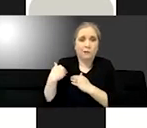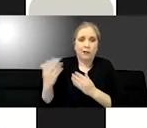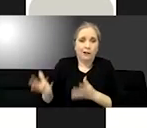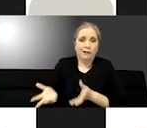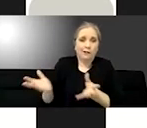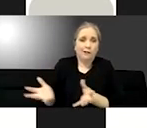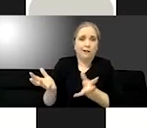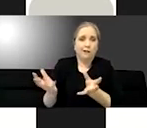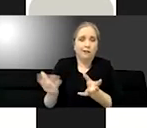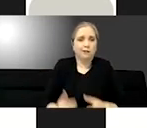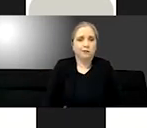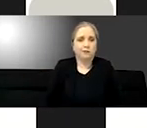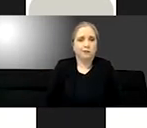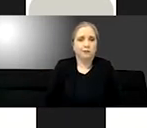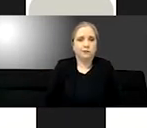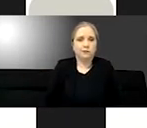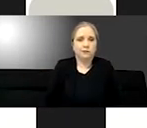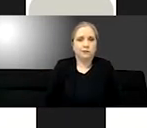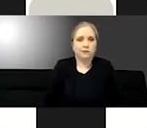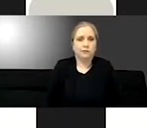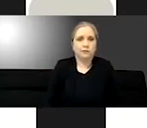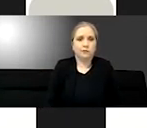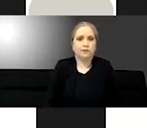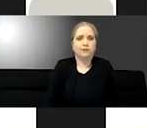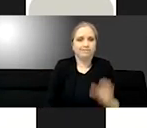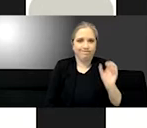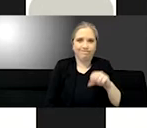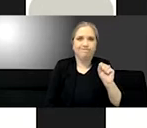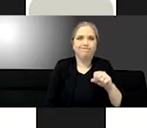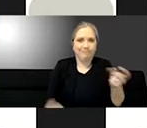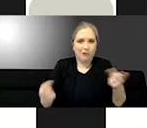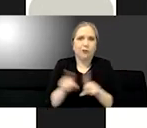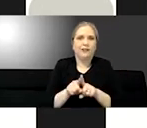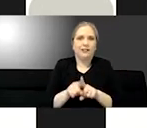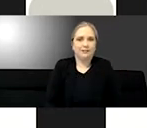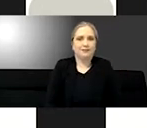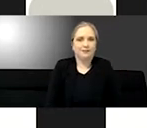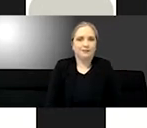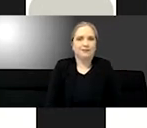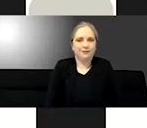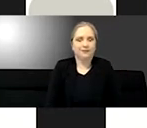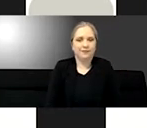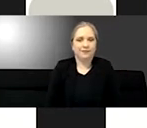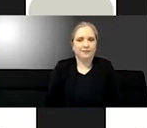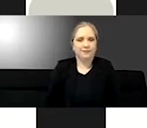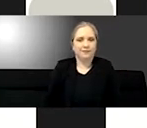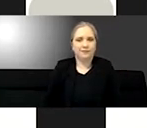Self-esteem, confidence, and experience. Have higher expectations of disabled kids, that they need to be given responsibilities very early on, and more when they're kids. So they can develop the experience and self-esteem that are required when they go out and look for employment. Did you get all that, Judy?